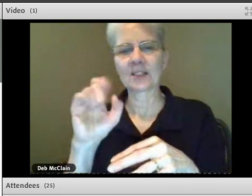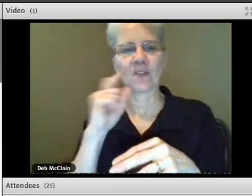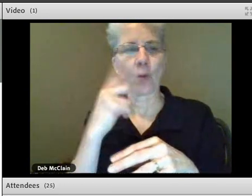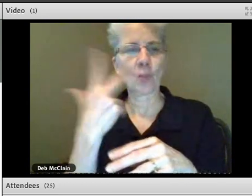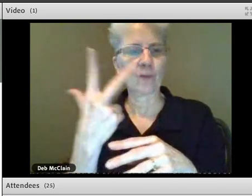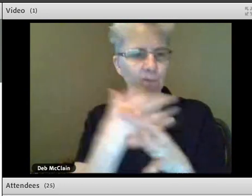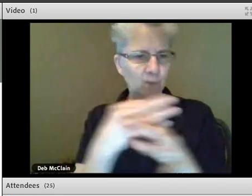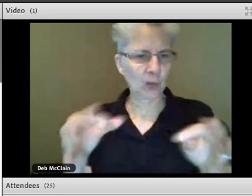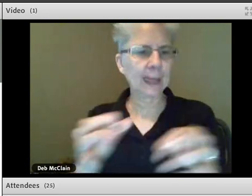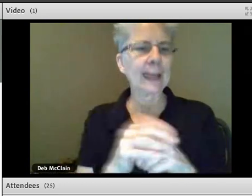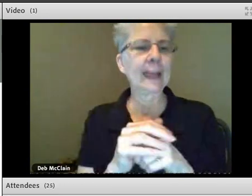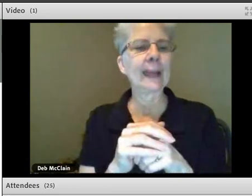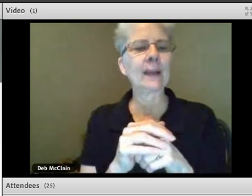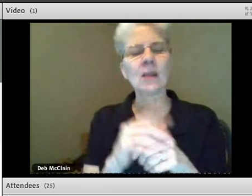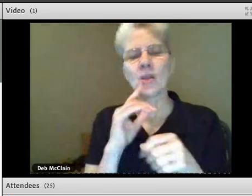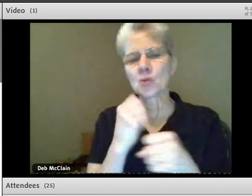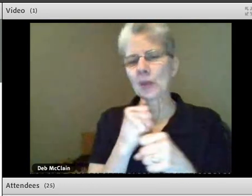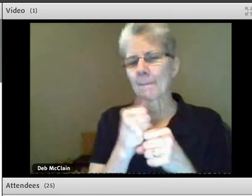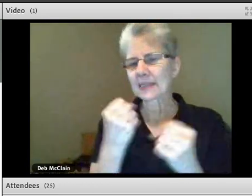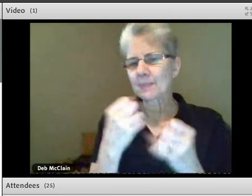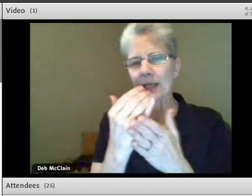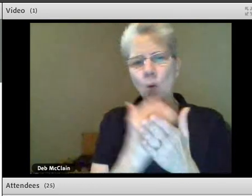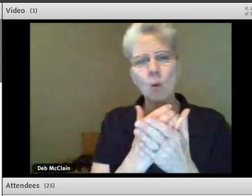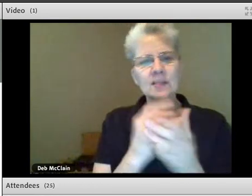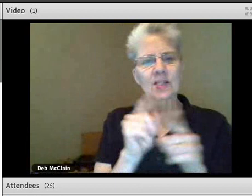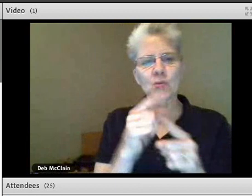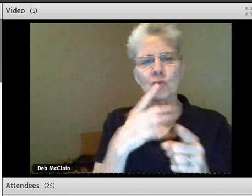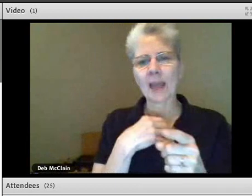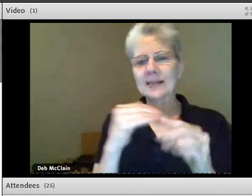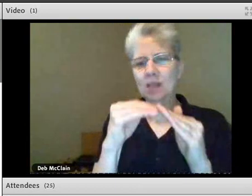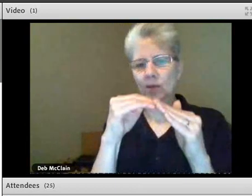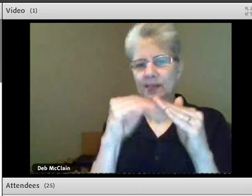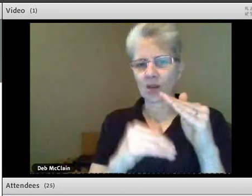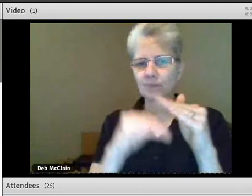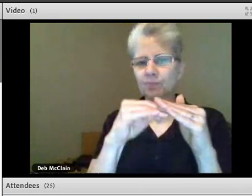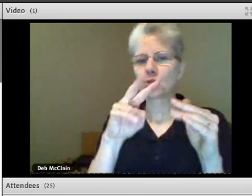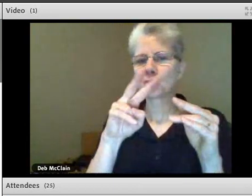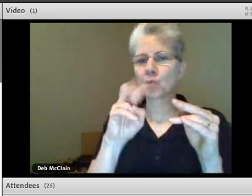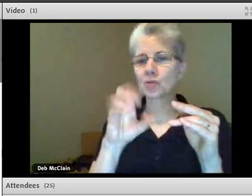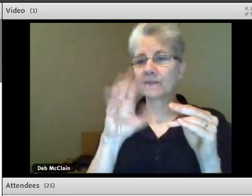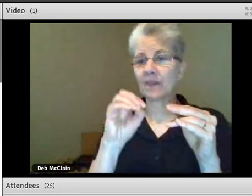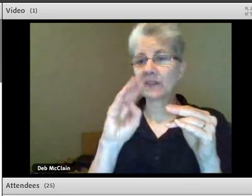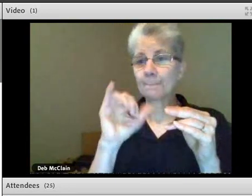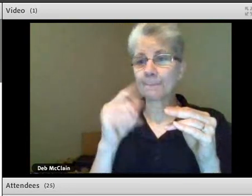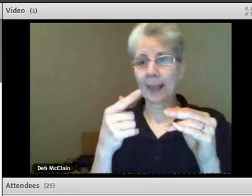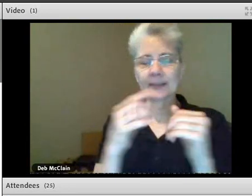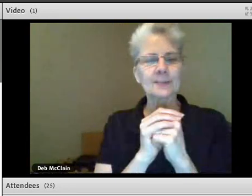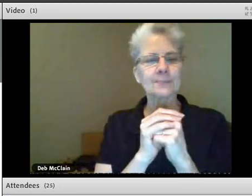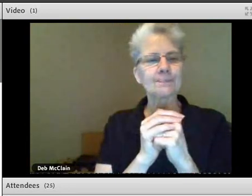and you can build as many courses as you like, as long as they fit with under 250 megs. Build your content